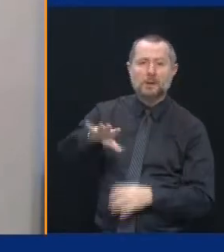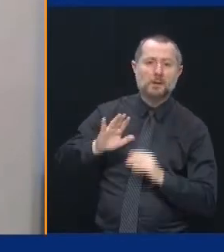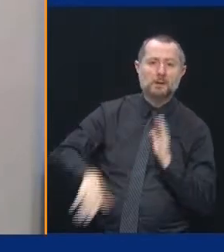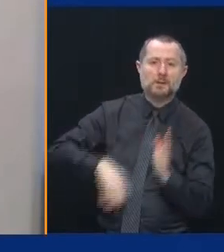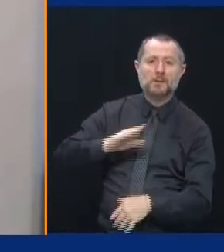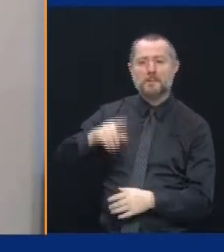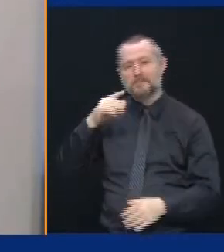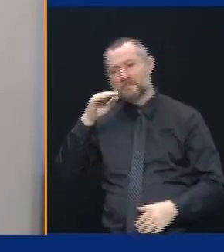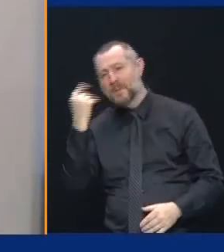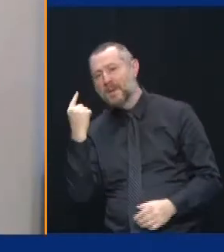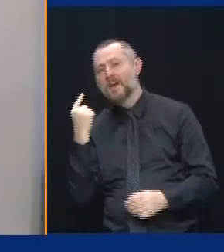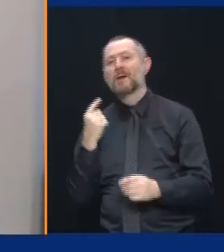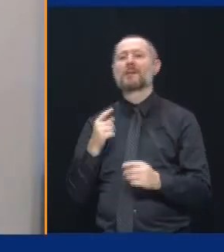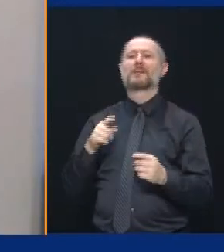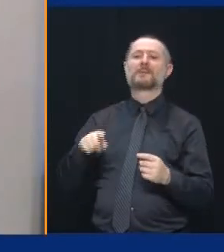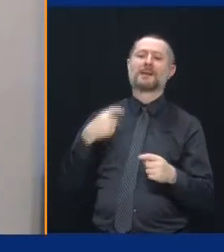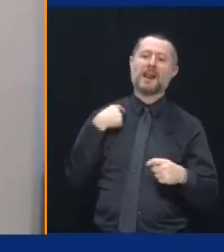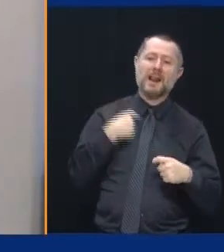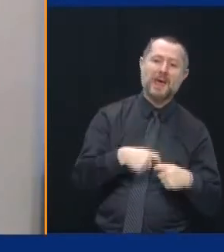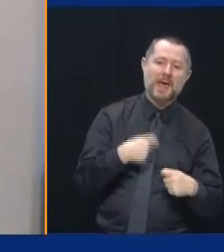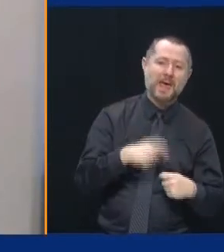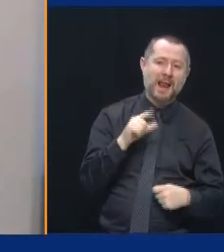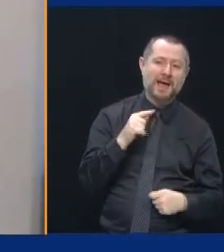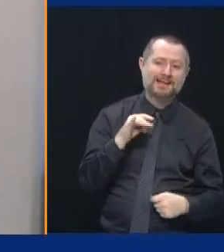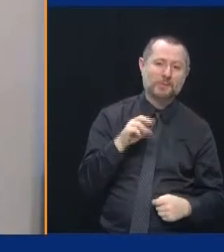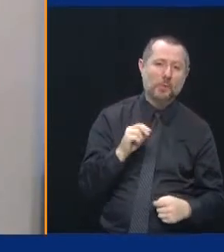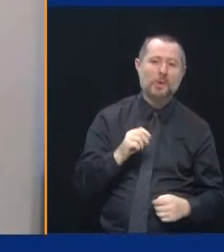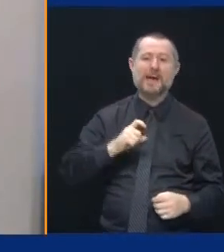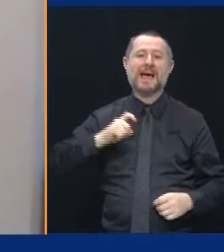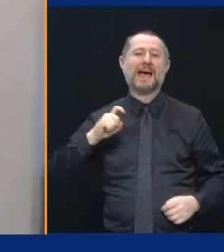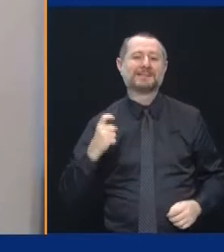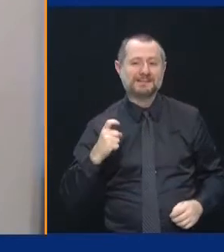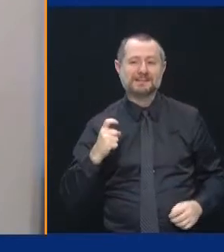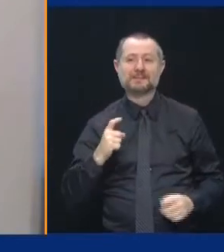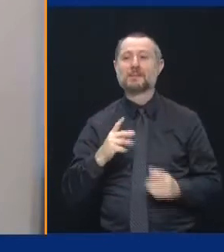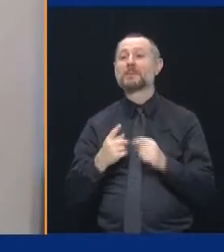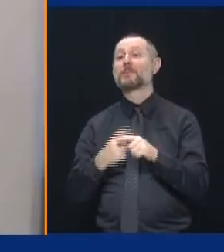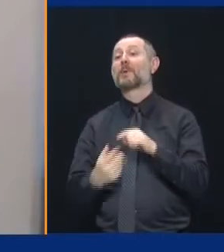ADMINISTRATION IS GOOD NEWS FOR THE NEGLECTED COMMUNITIES, THE